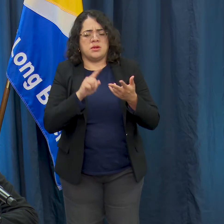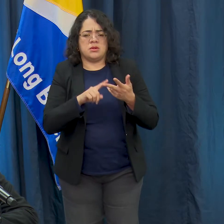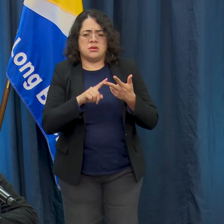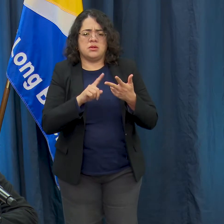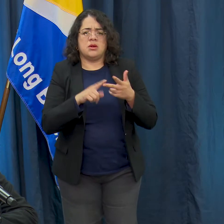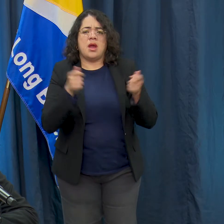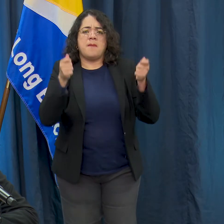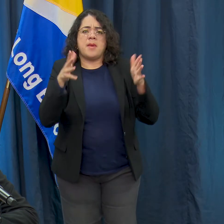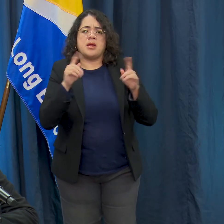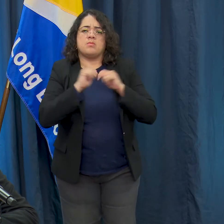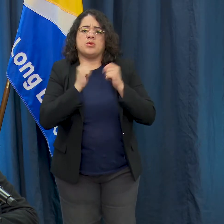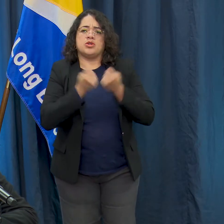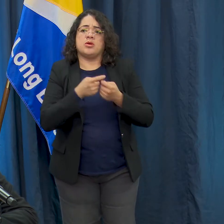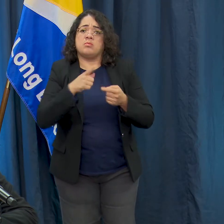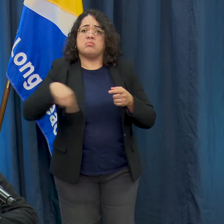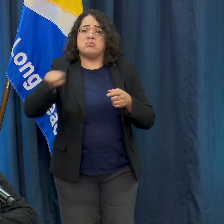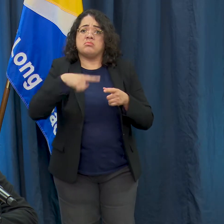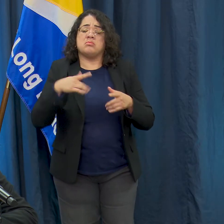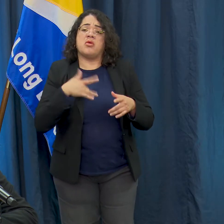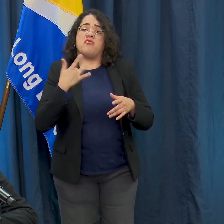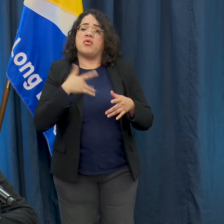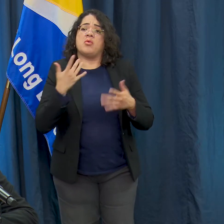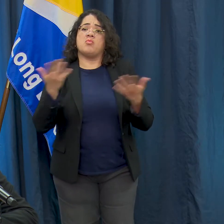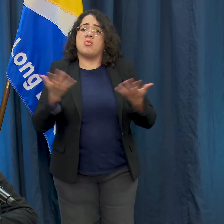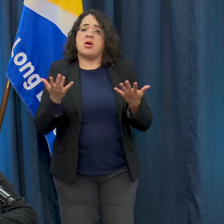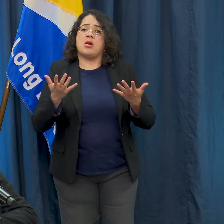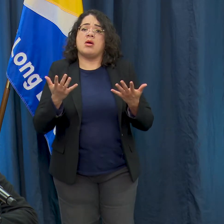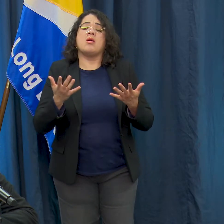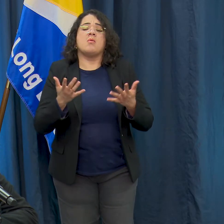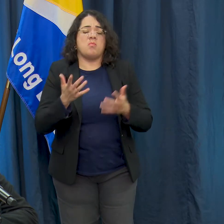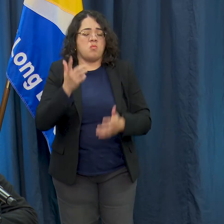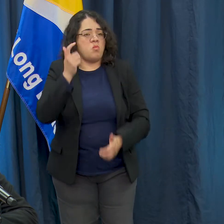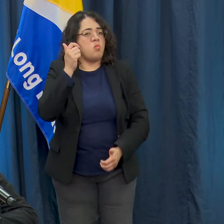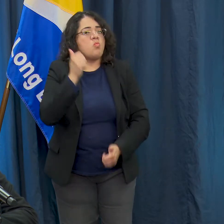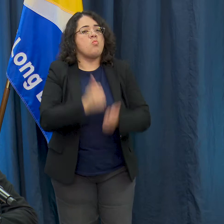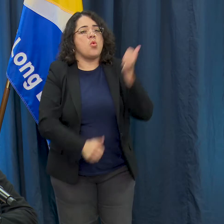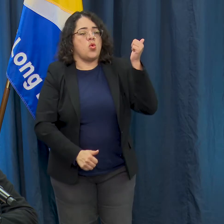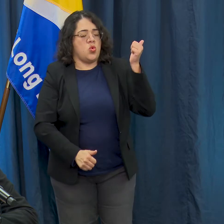management team all felt overwhelmingly that businesses were